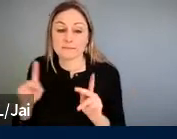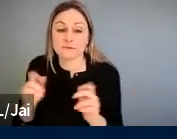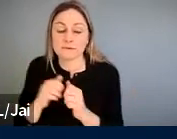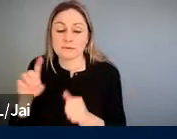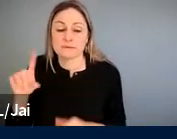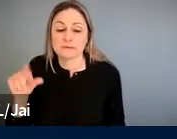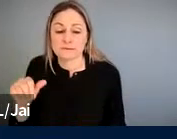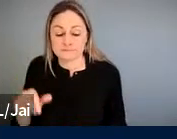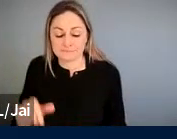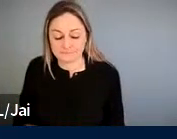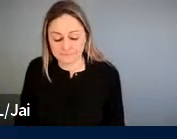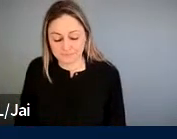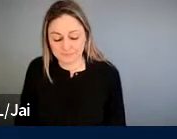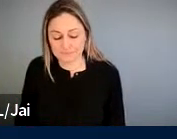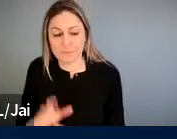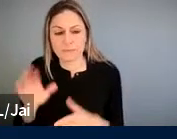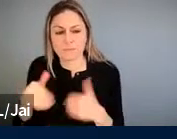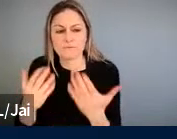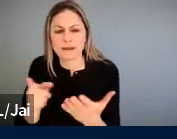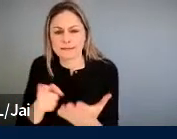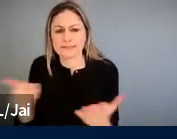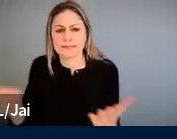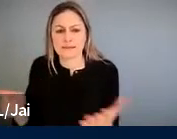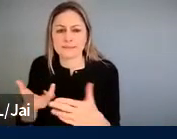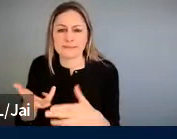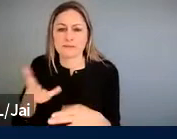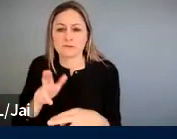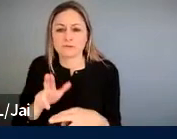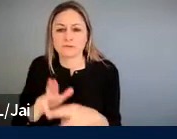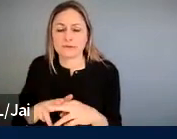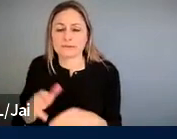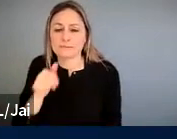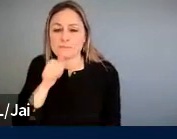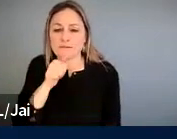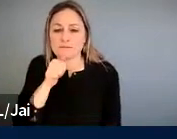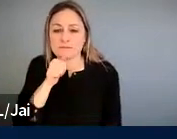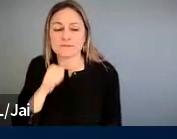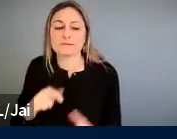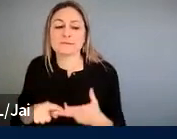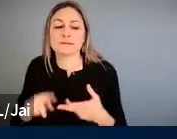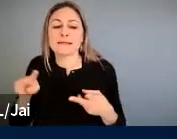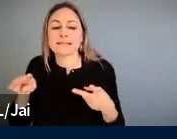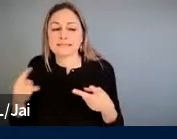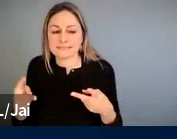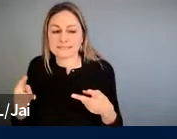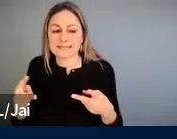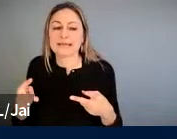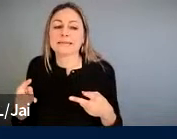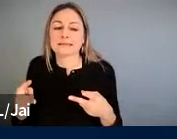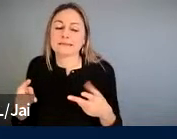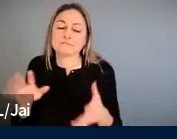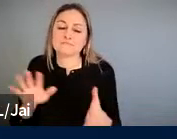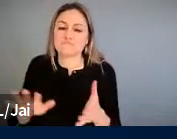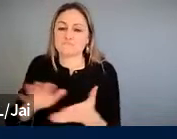and providing them increased privacy. The second area is around plain language.